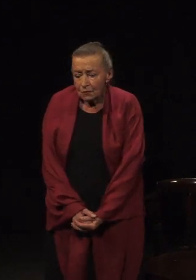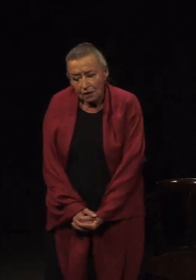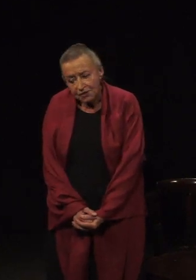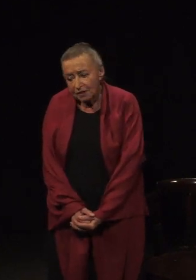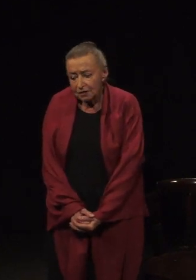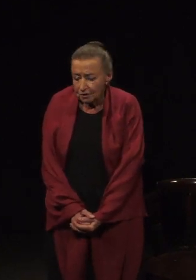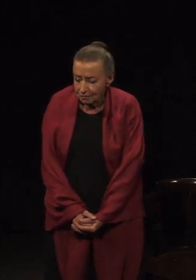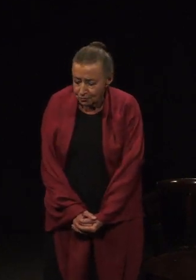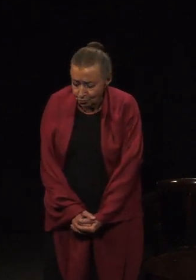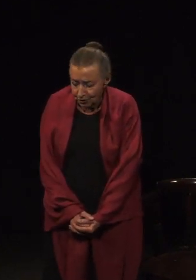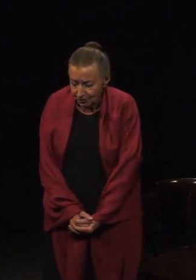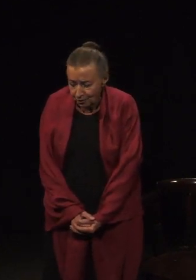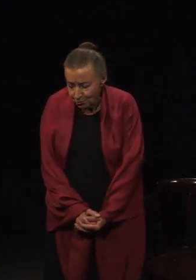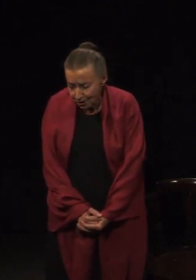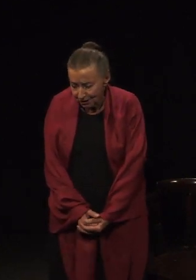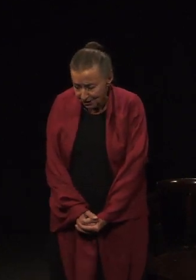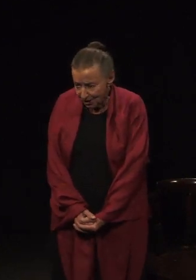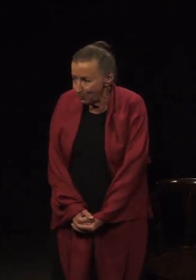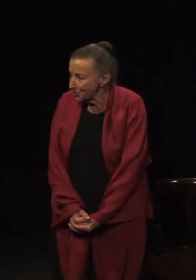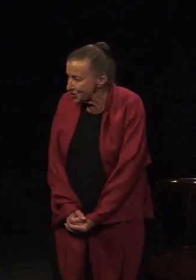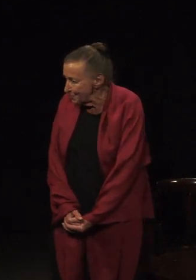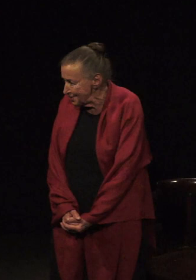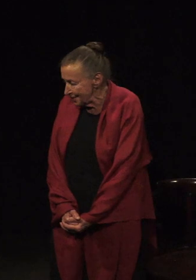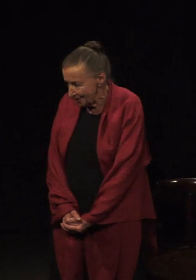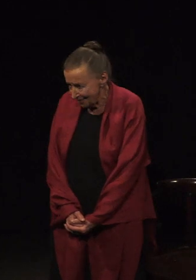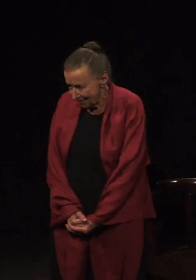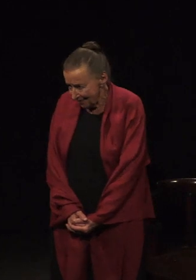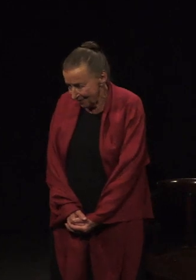Tadeusz realized, sadly, how it was best